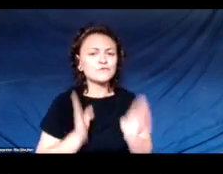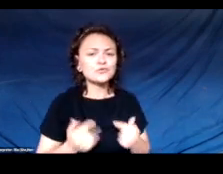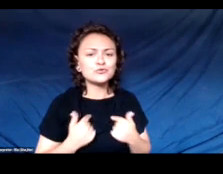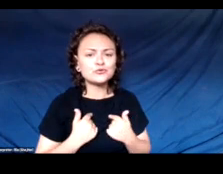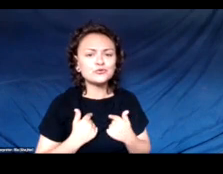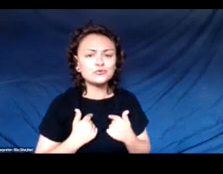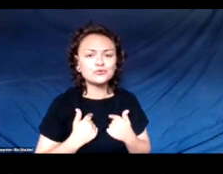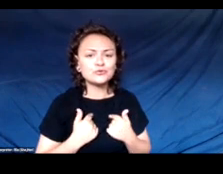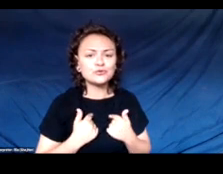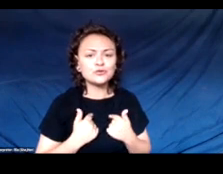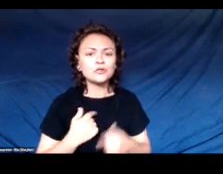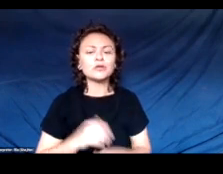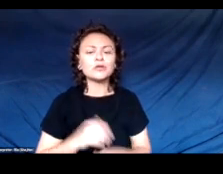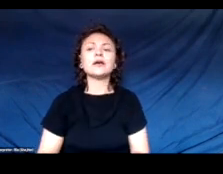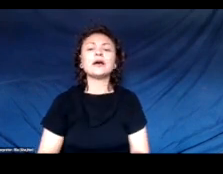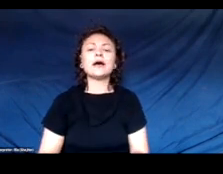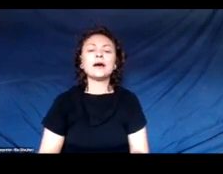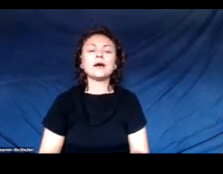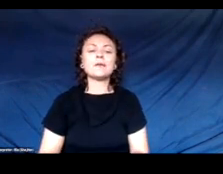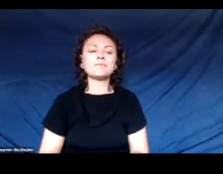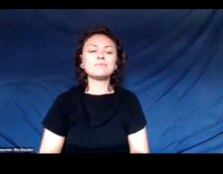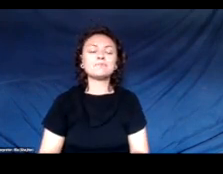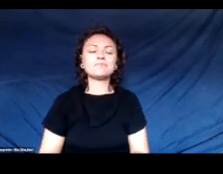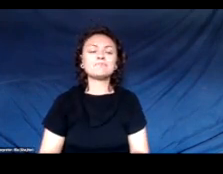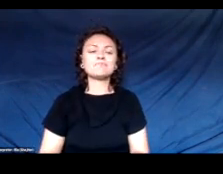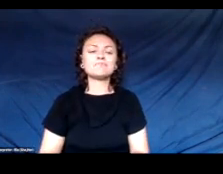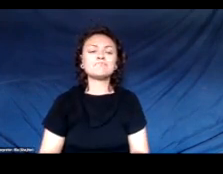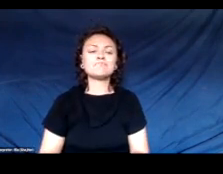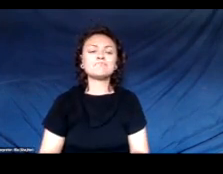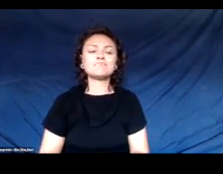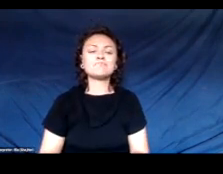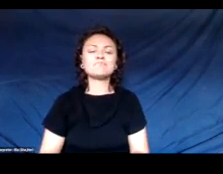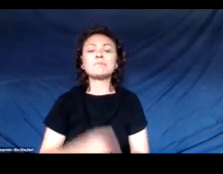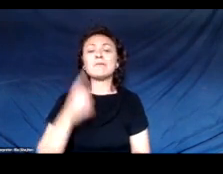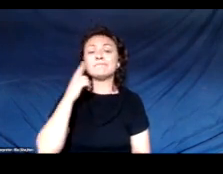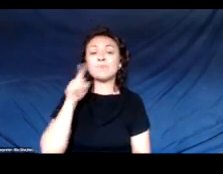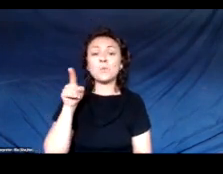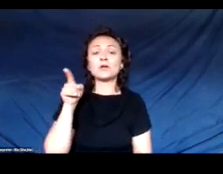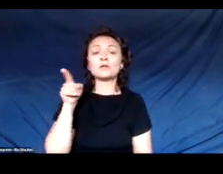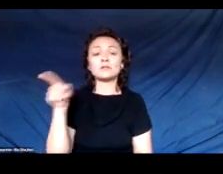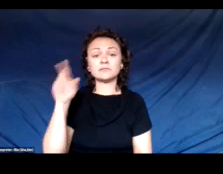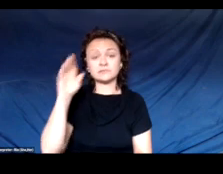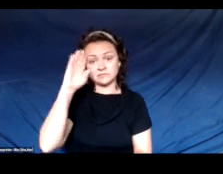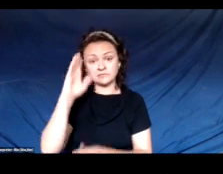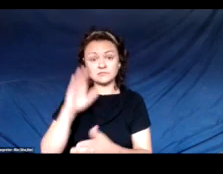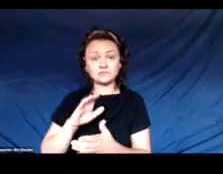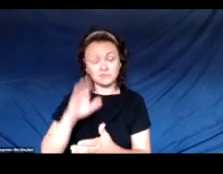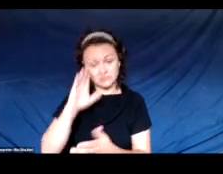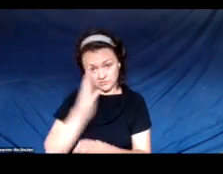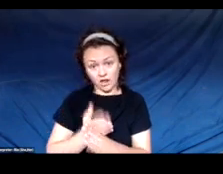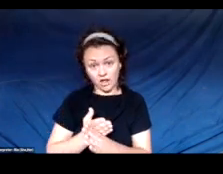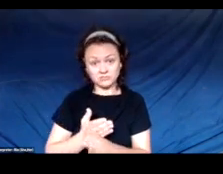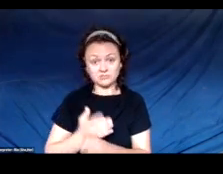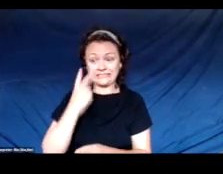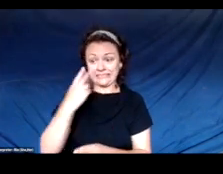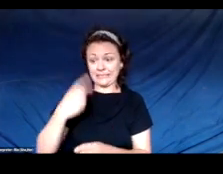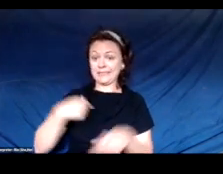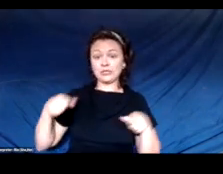for him seeing me and use my wheelchair. It's completely just part of day to day life.